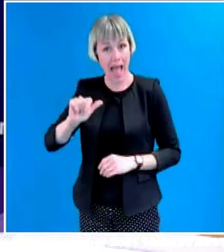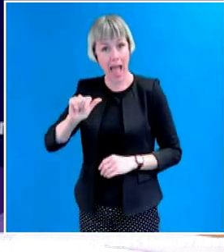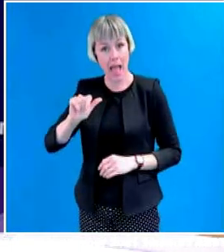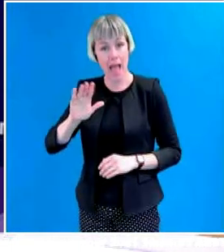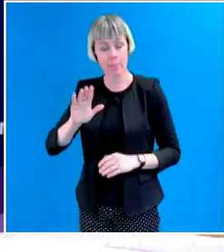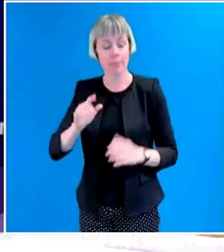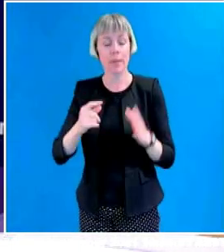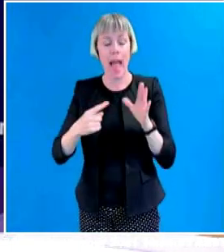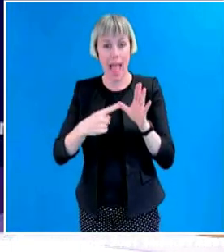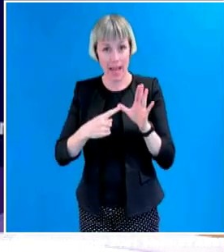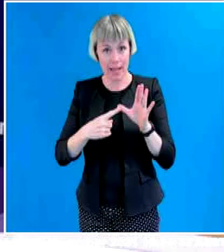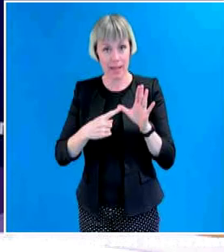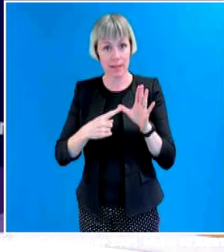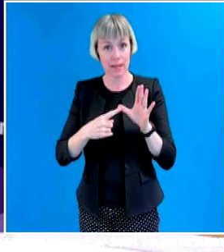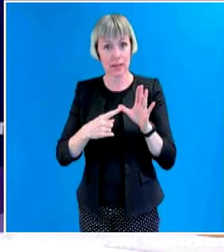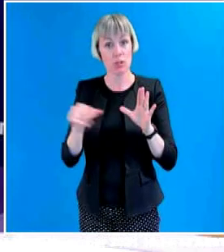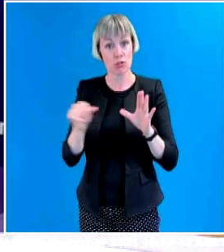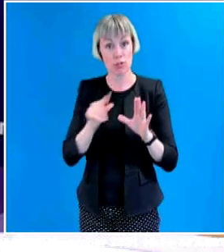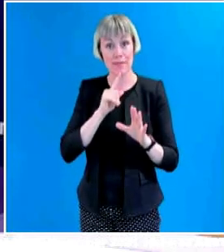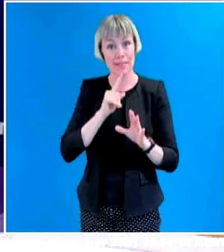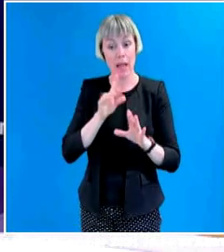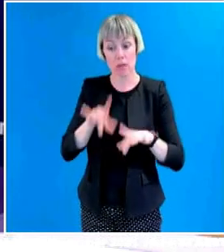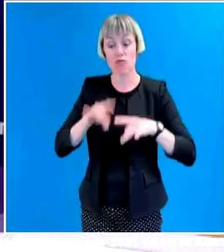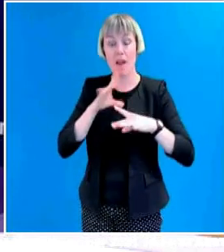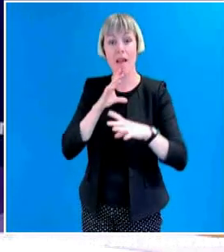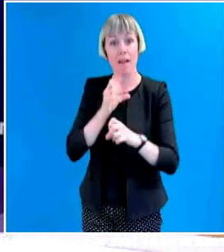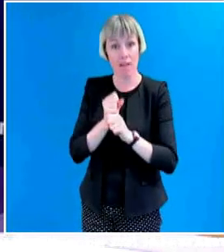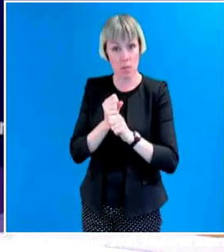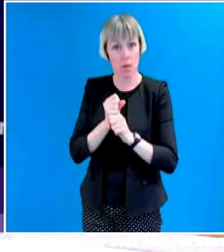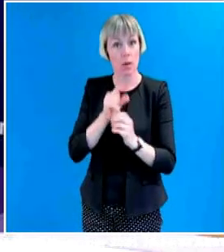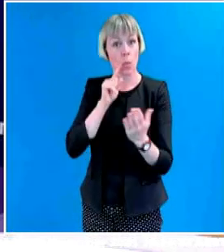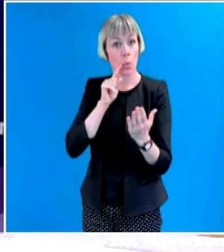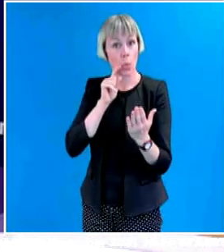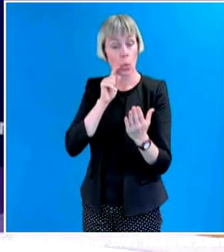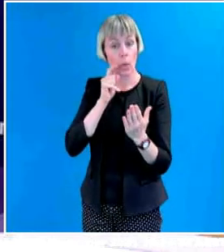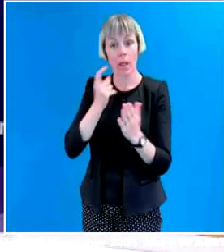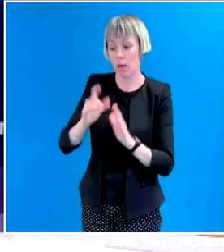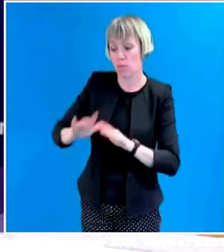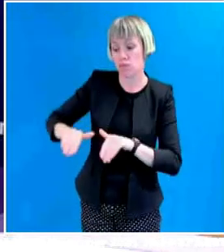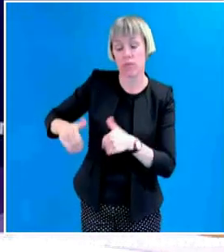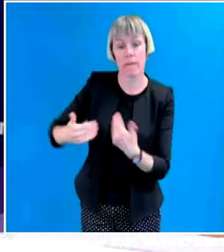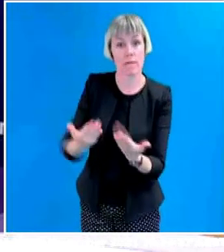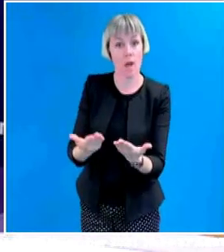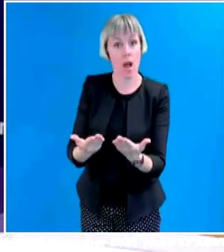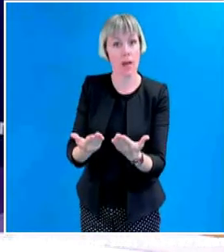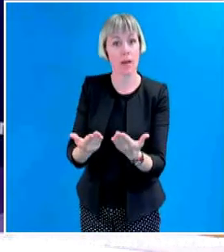The Australian Government will provide any additional documents they wish to